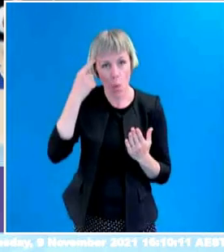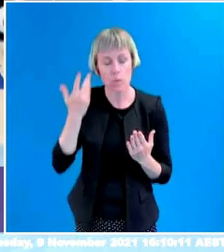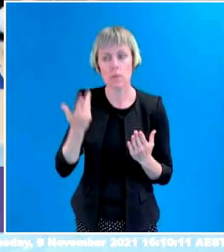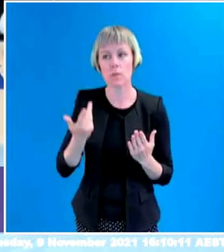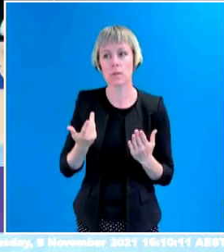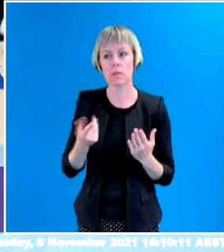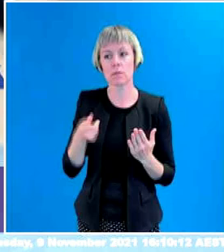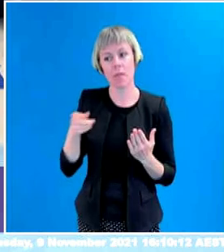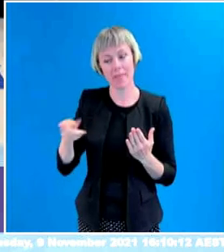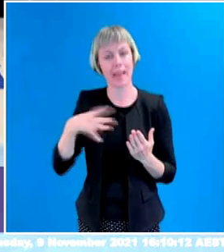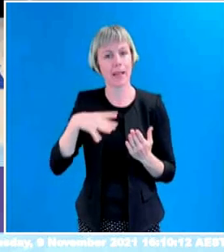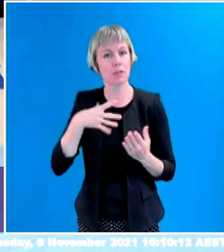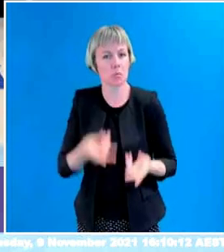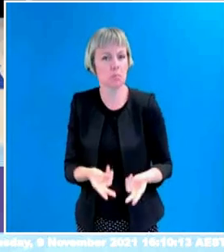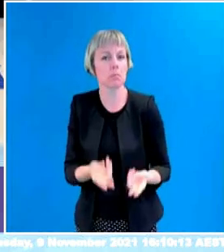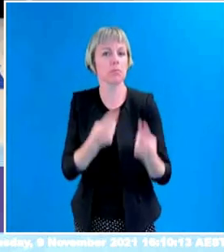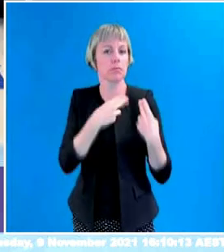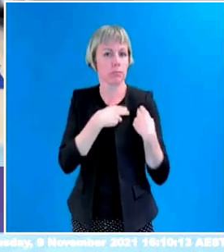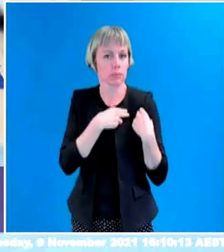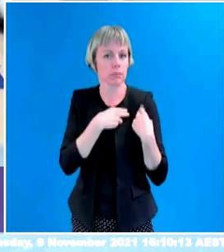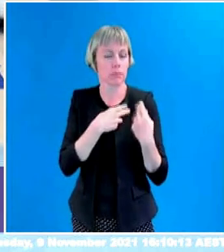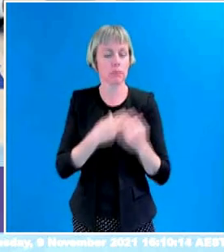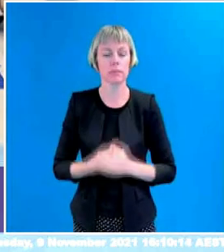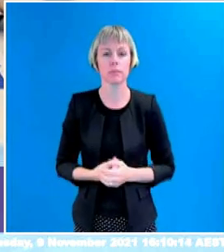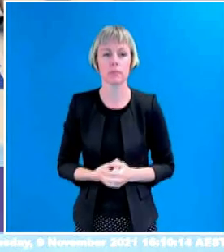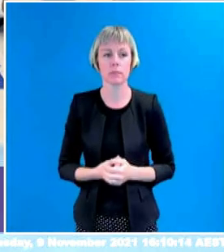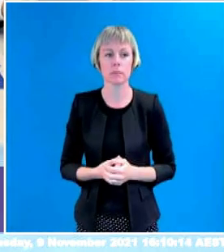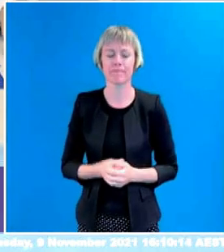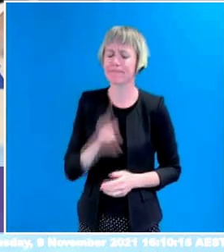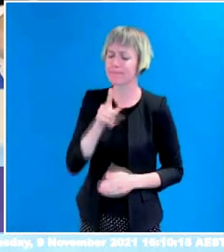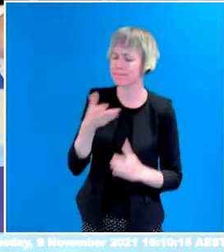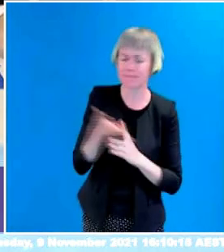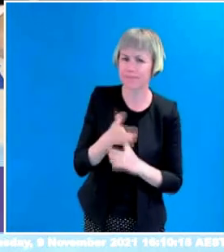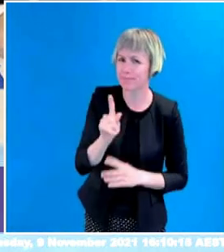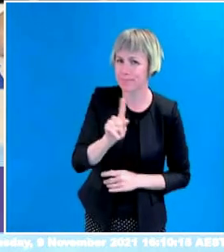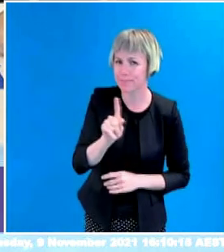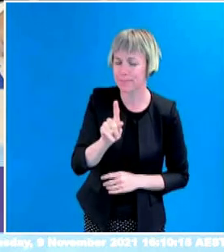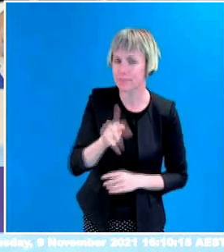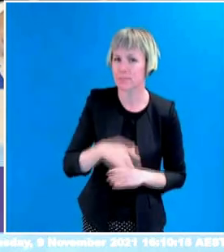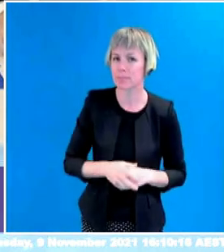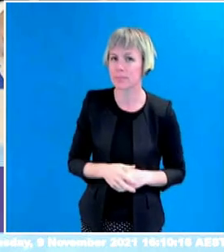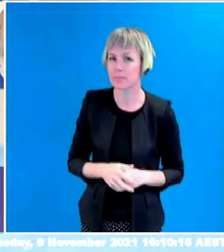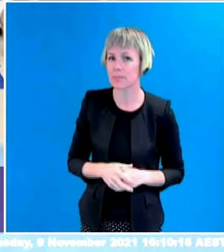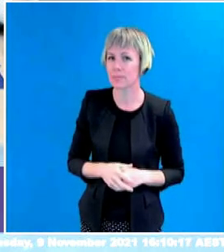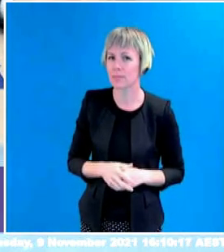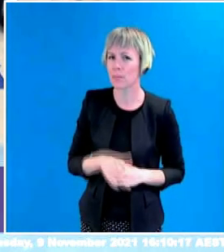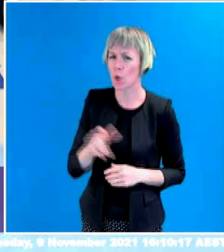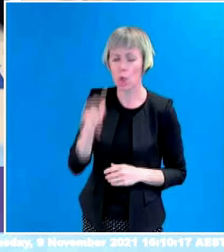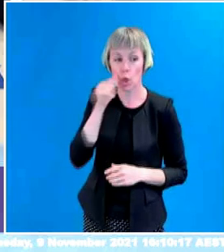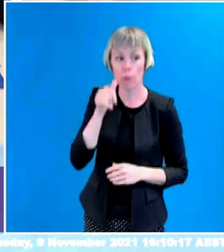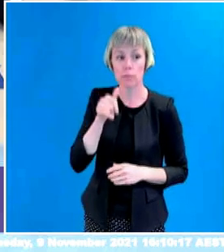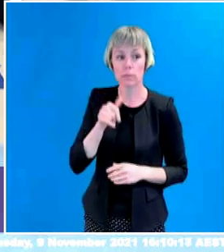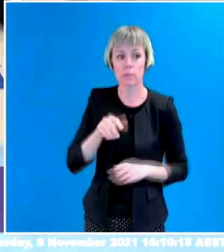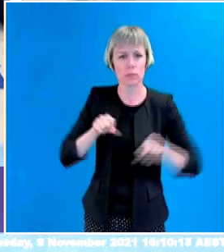account of it as appropriate. You know what I --- (overspeaking) ---